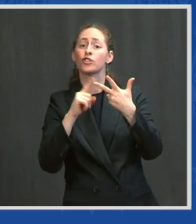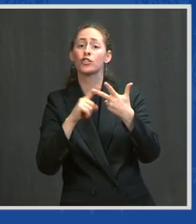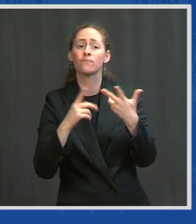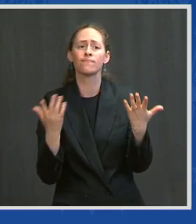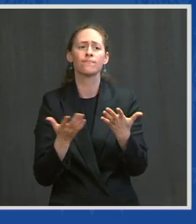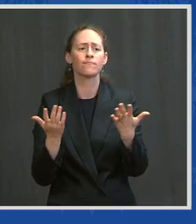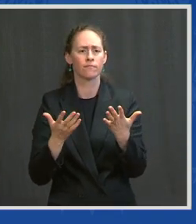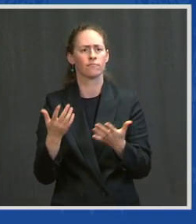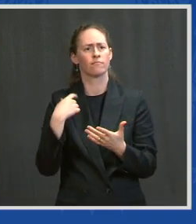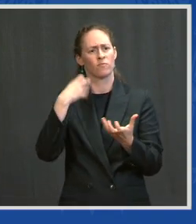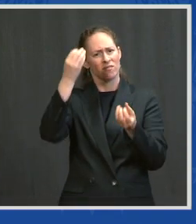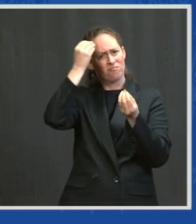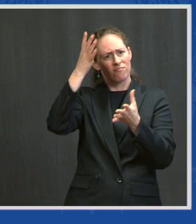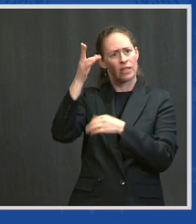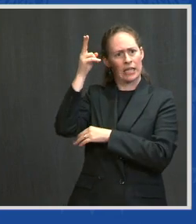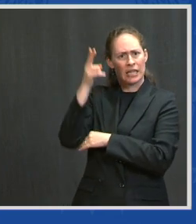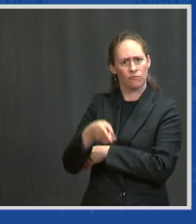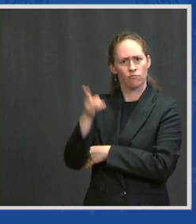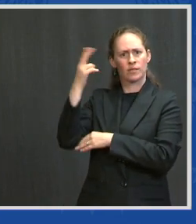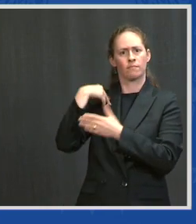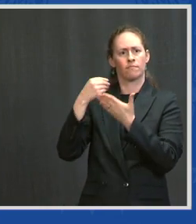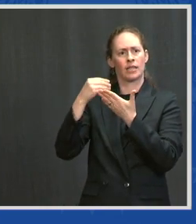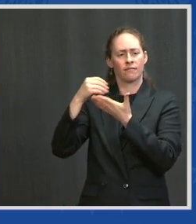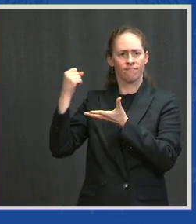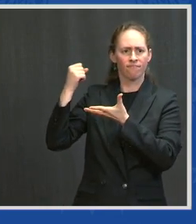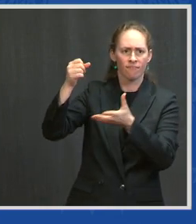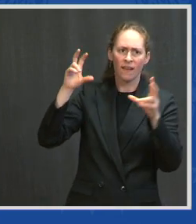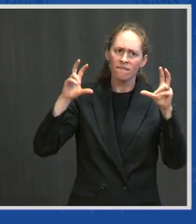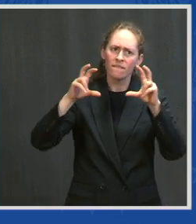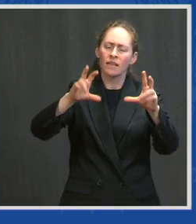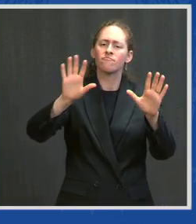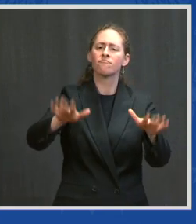and counties, and Tribes for law enforcement and crime prevention.